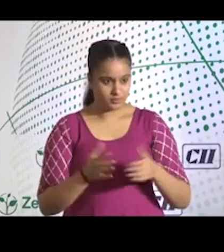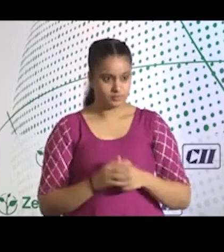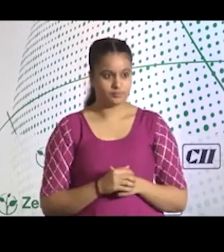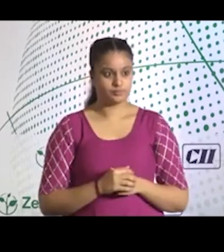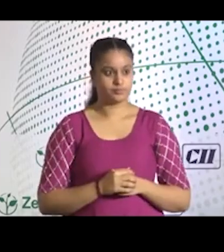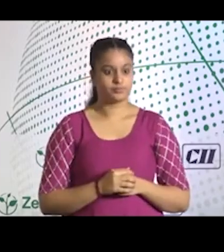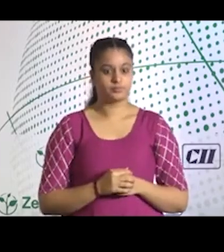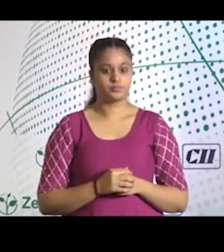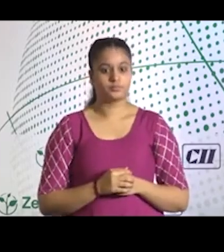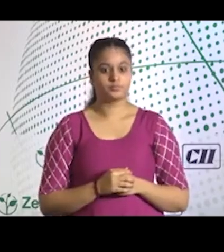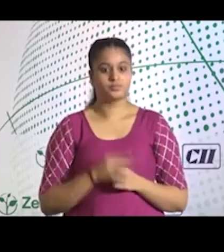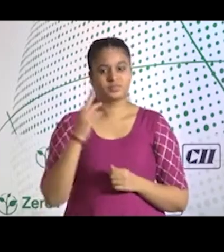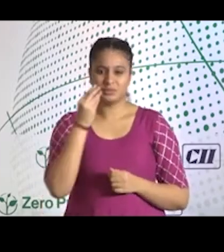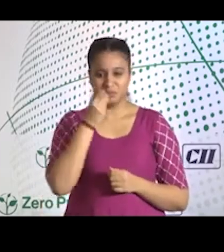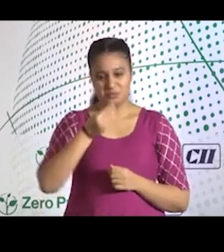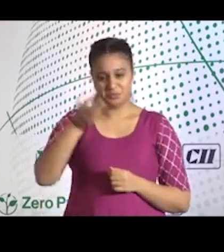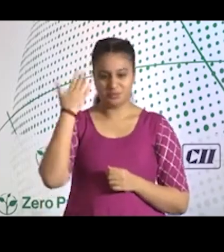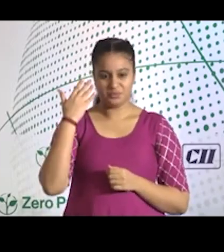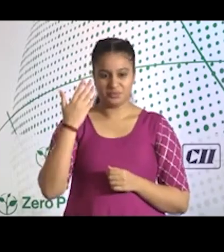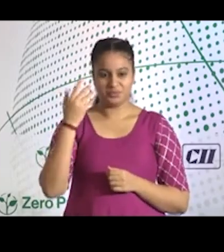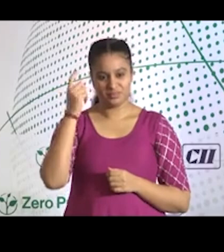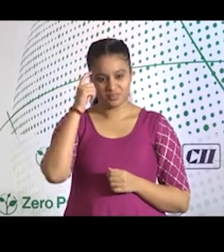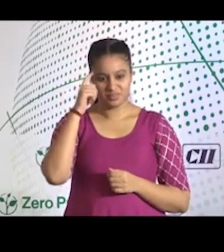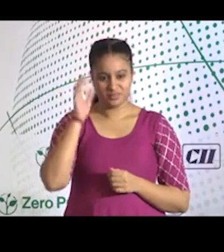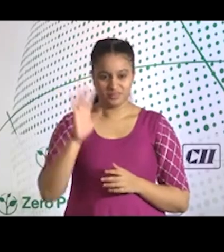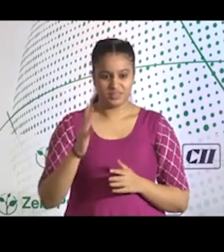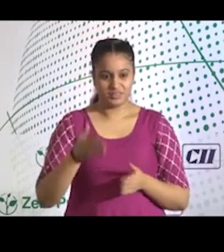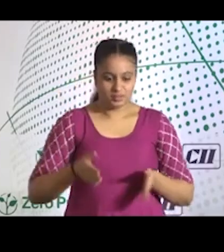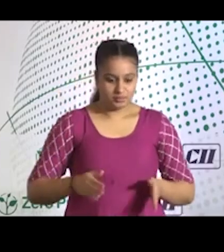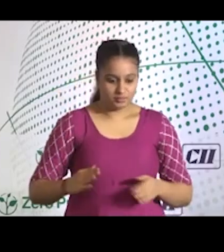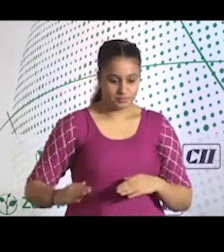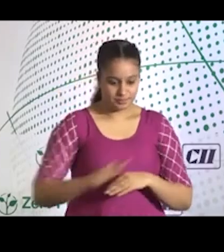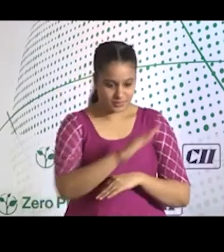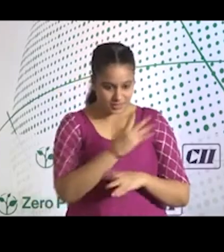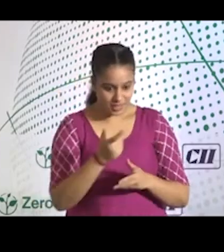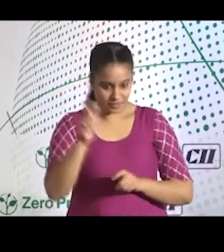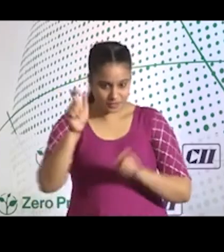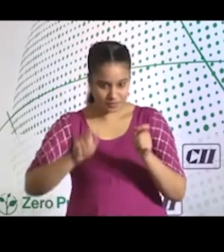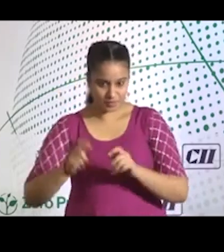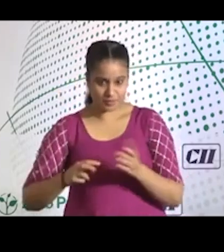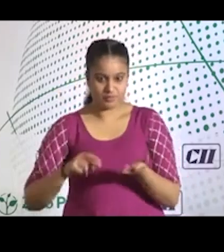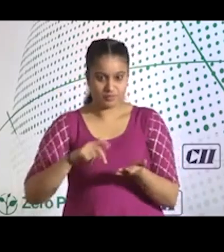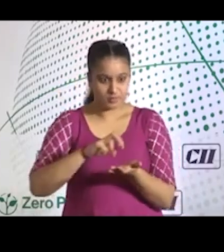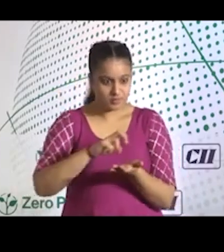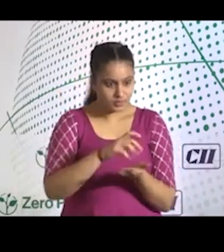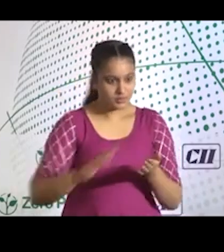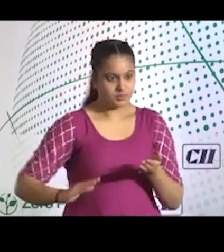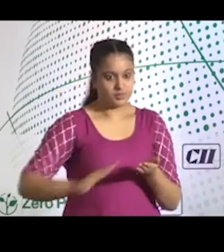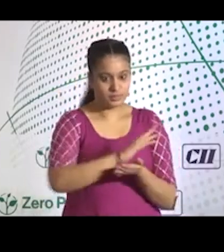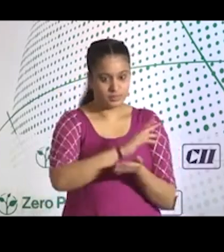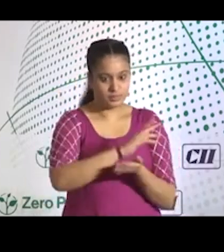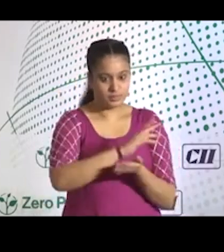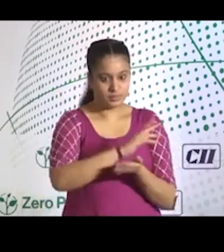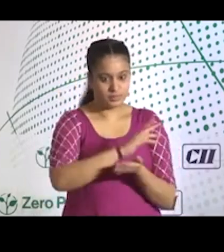it's an old thing when we talk about building ramps for people walking into branches with wheelchairs. Right.